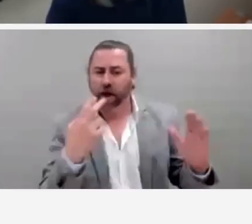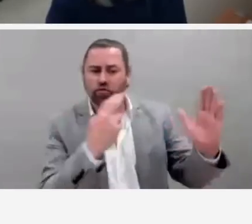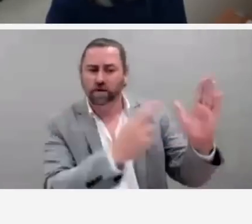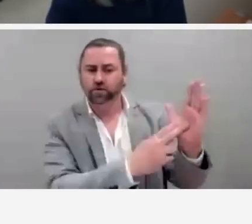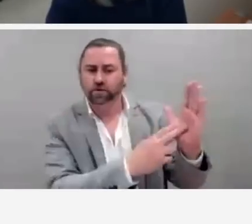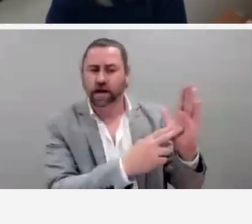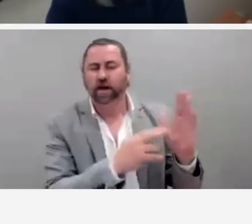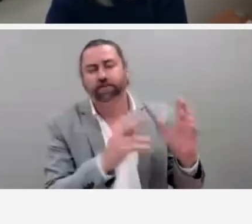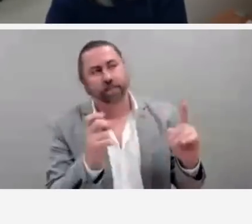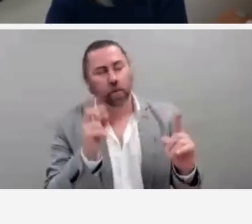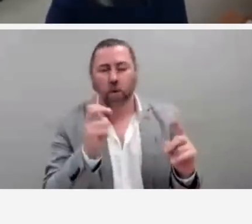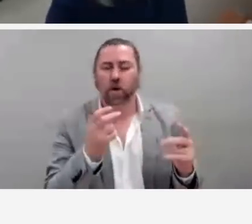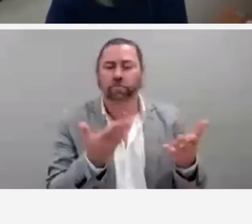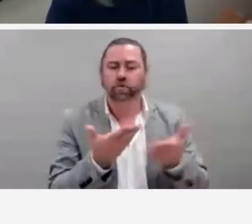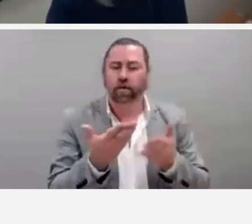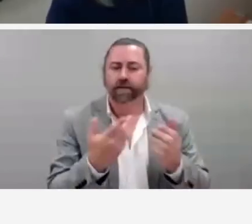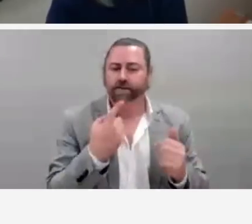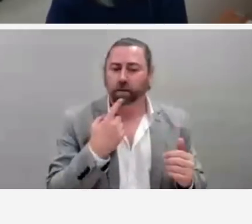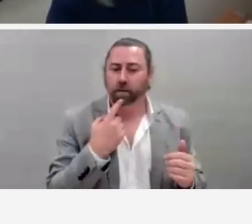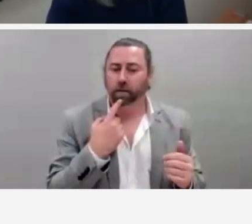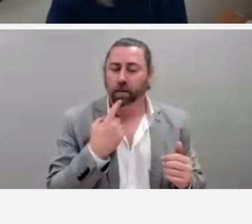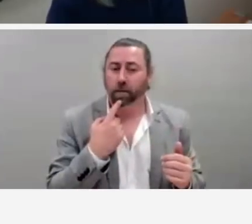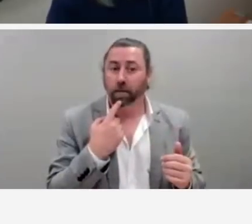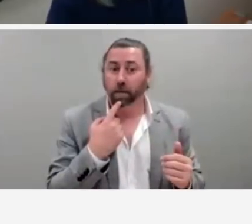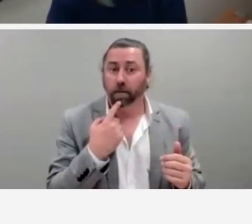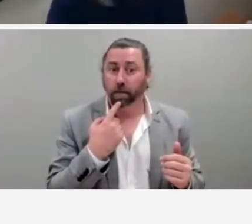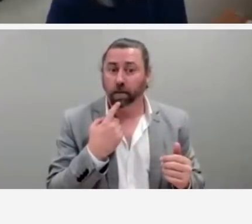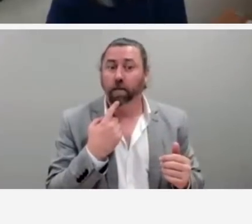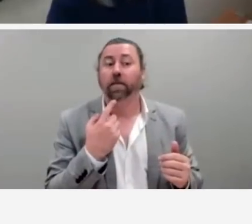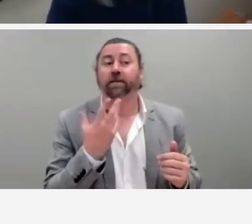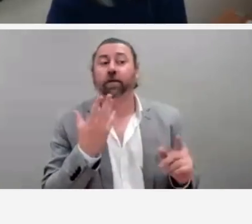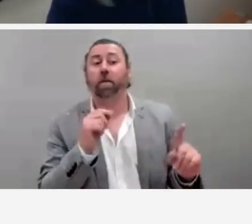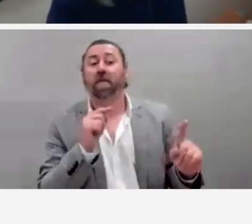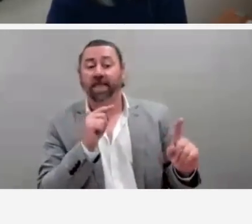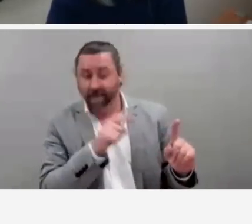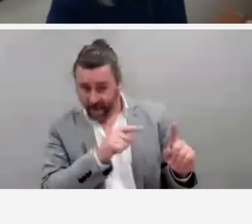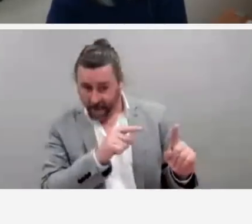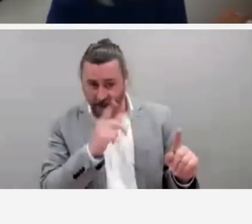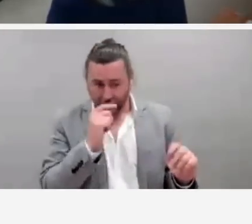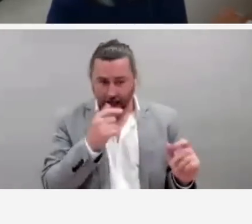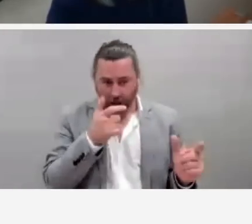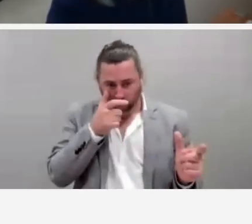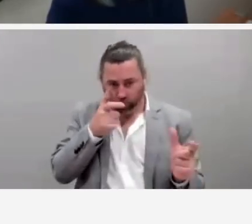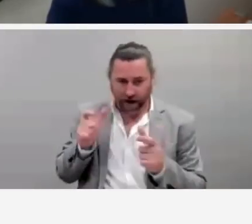type I guess because that really goes to that issue of how you then regulate in a risk proportionate way.